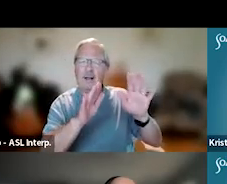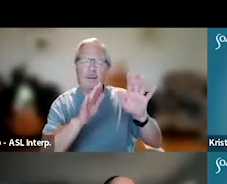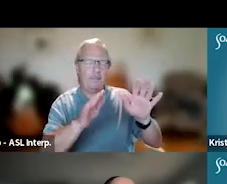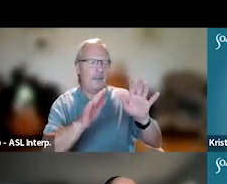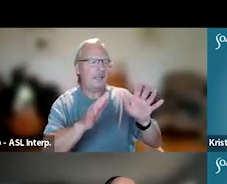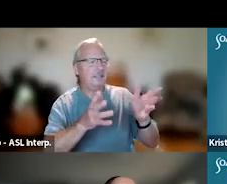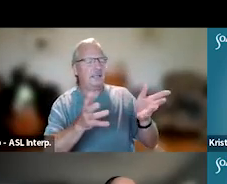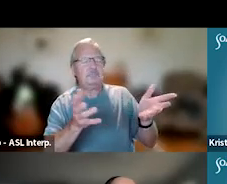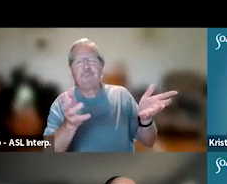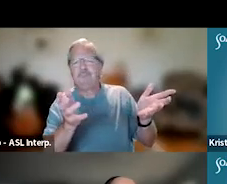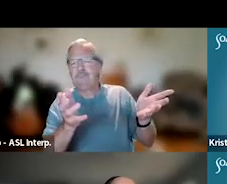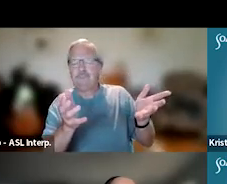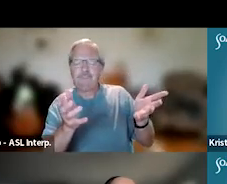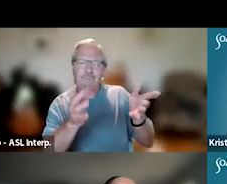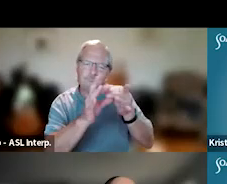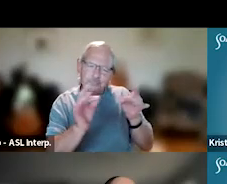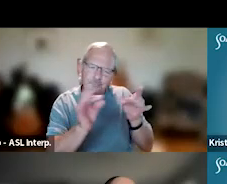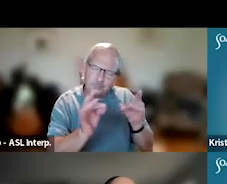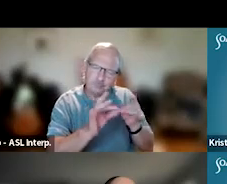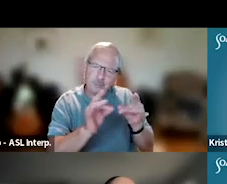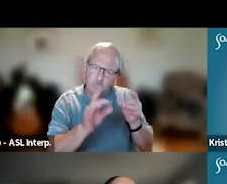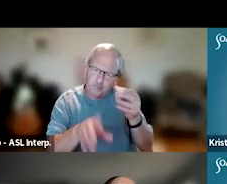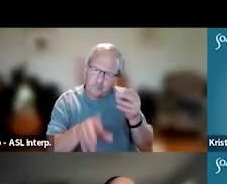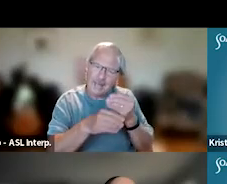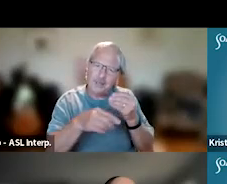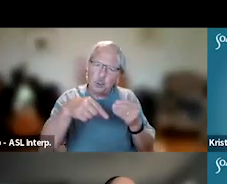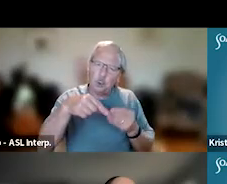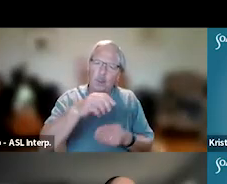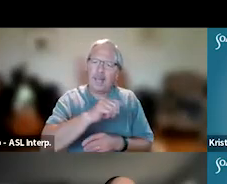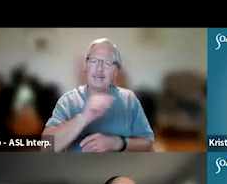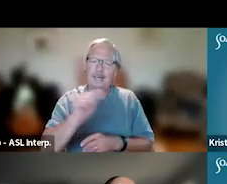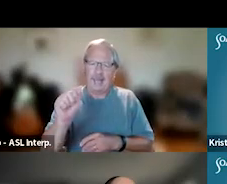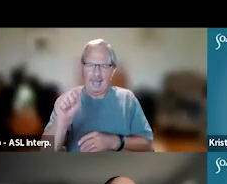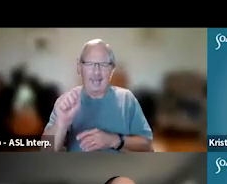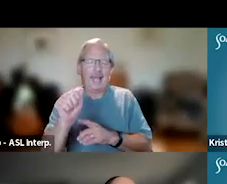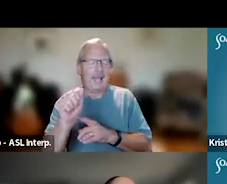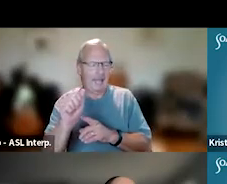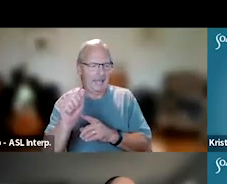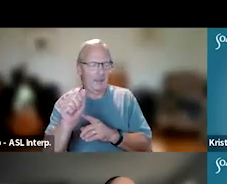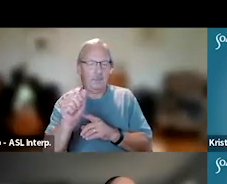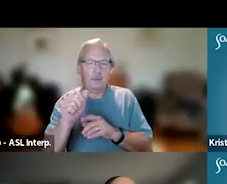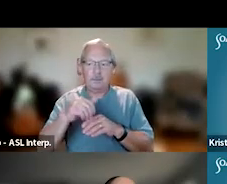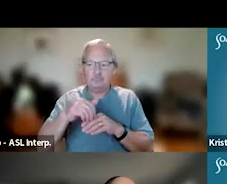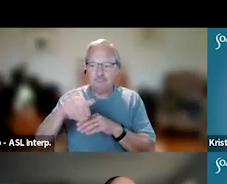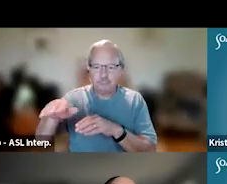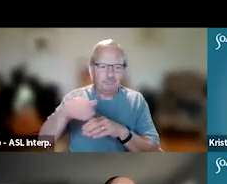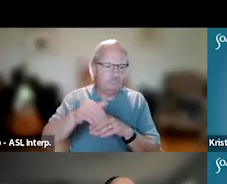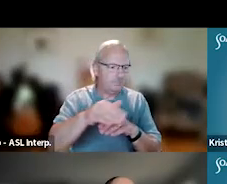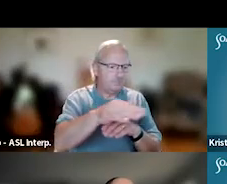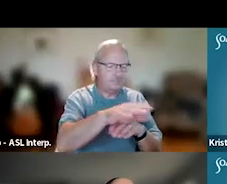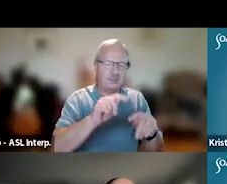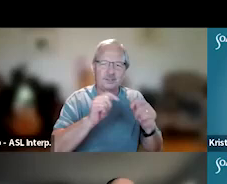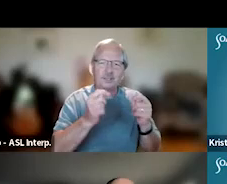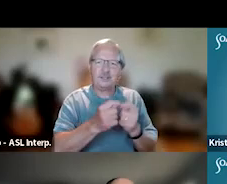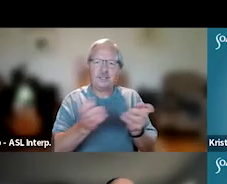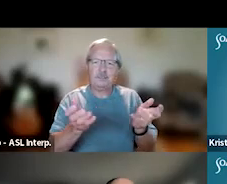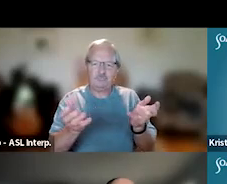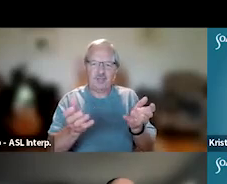have been putting in the Q&A. And we've actually been passing them along in our team's chat so that everyone can see them.